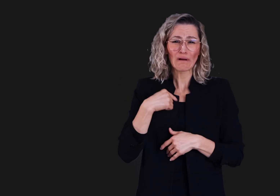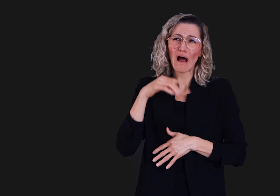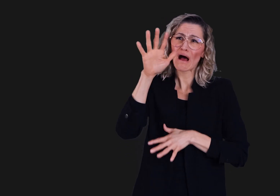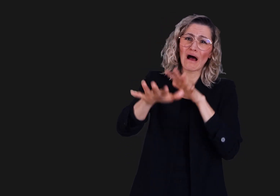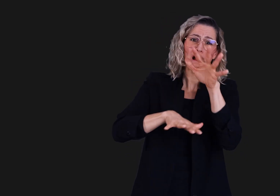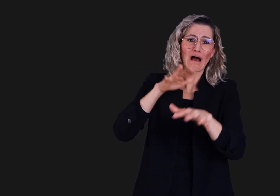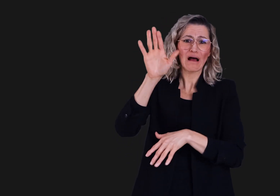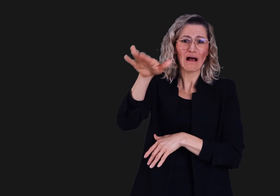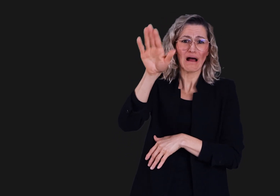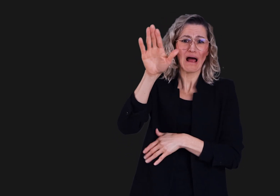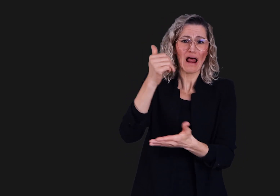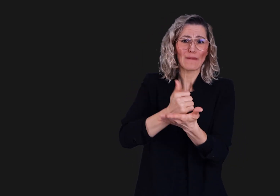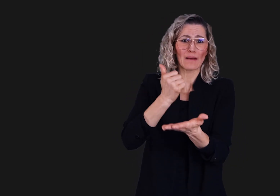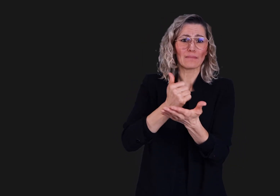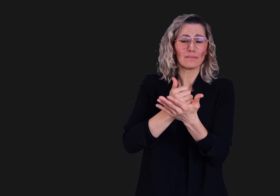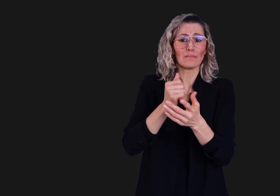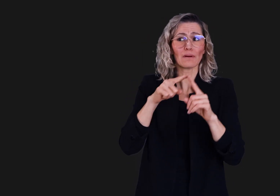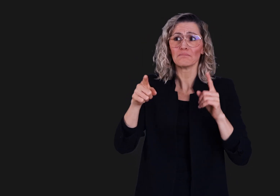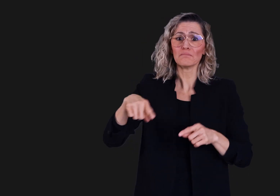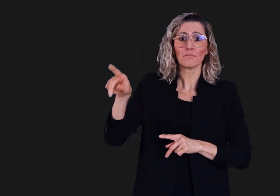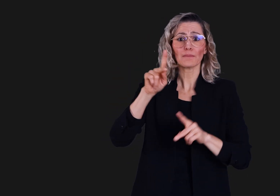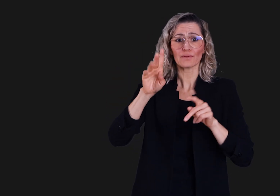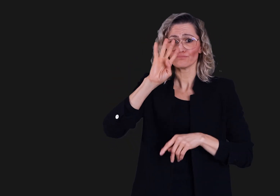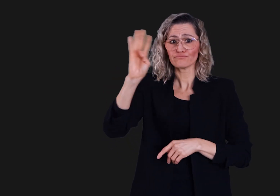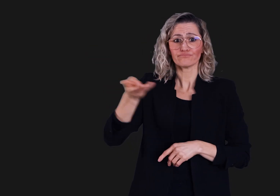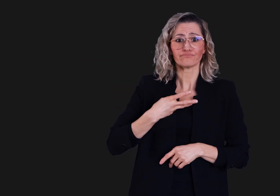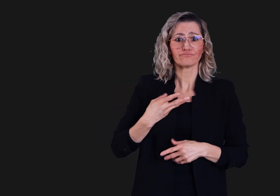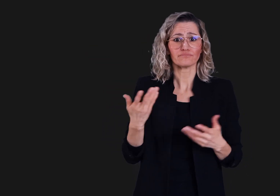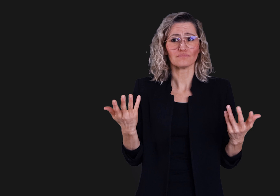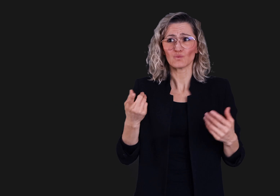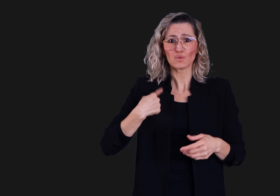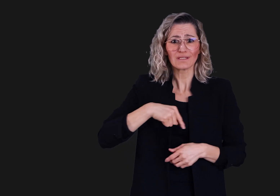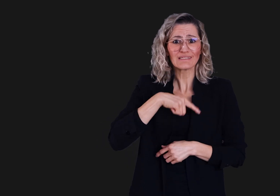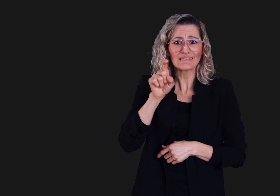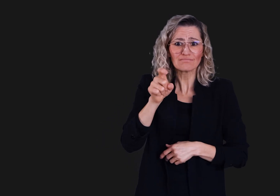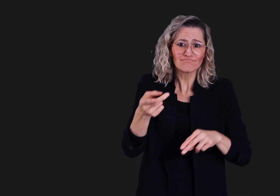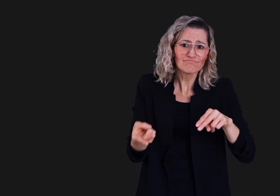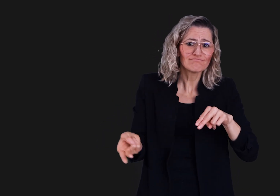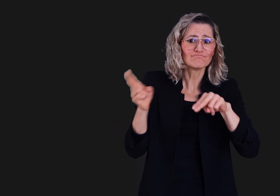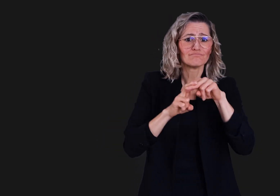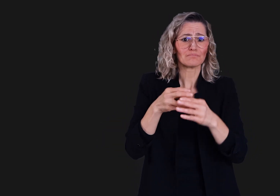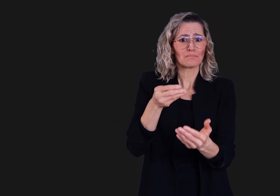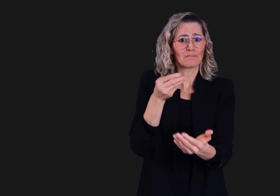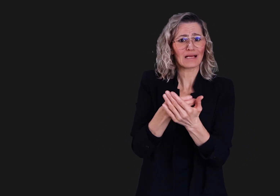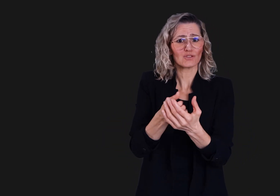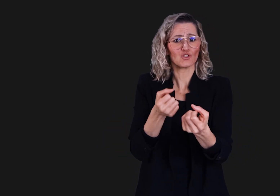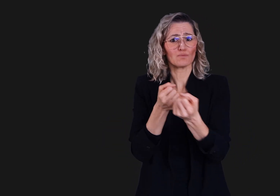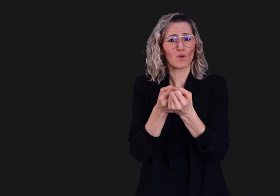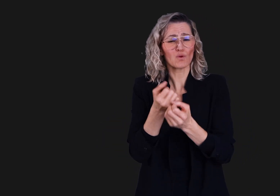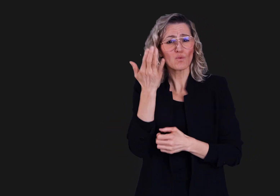We are being ignored for cries for help to increase these rates